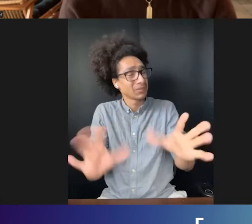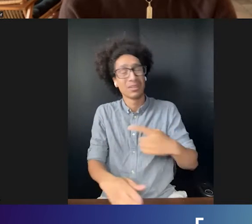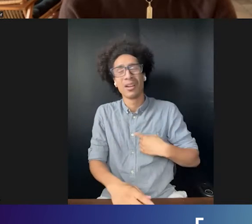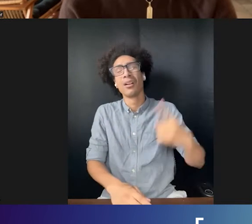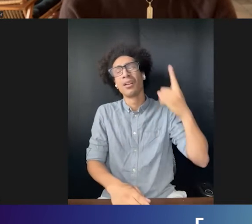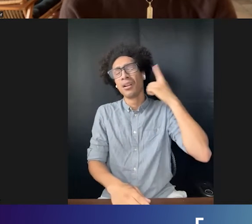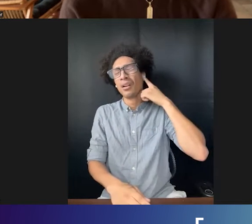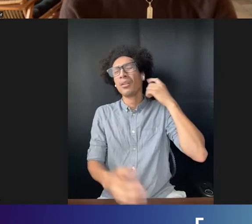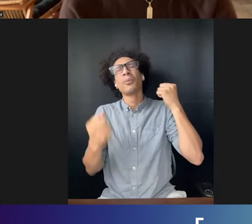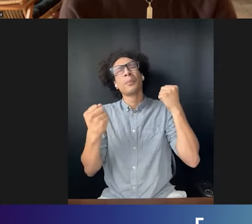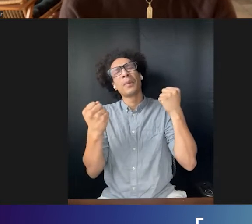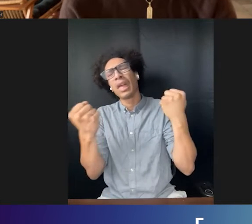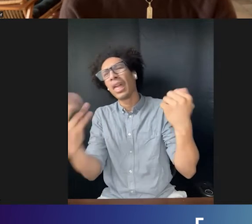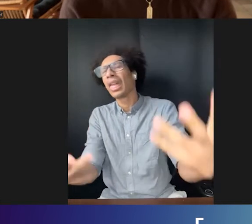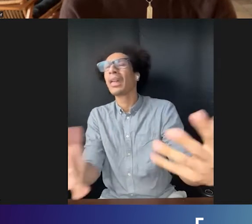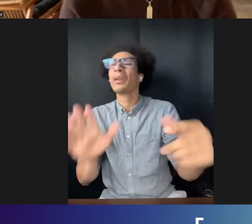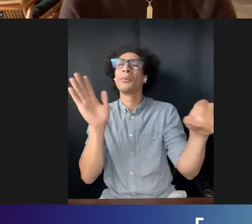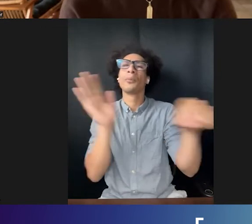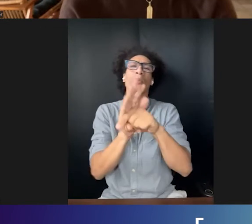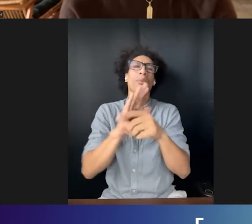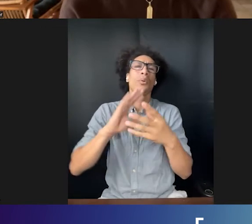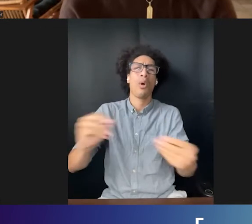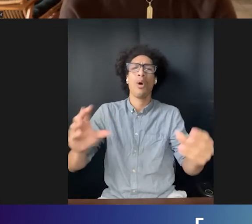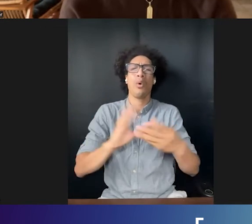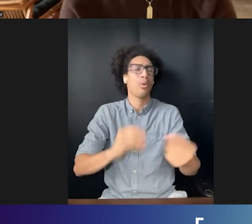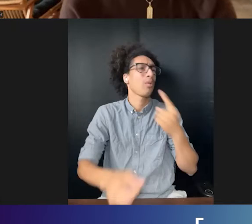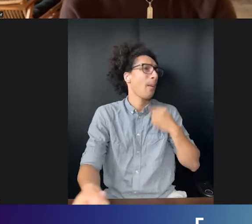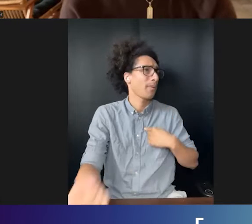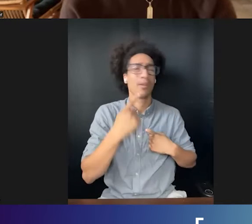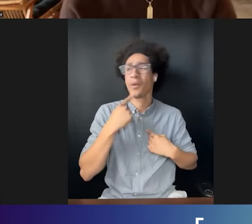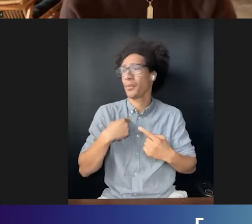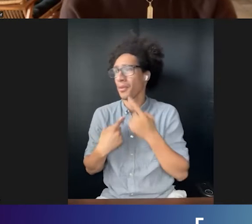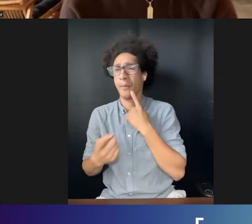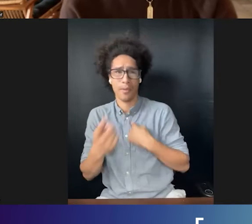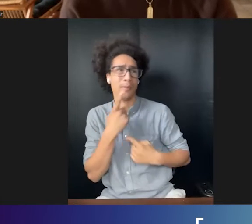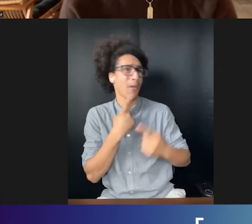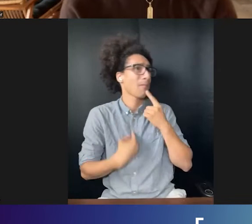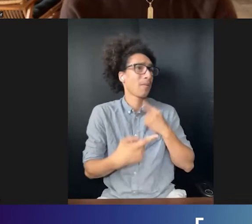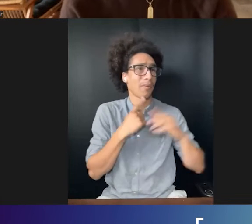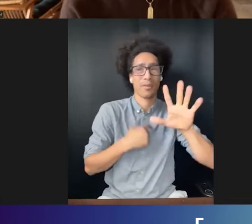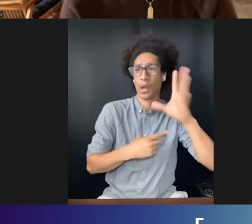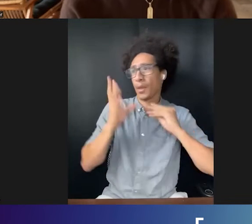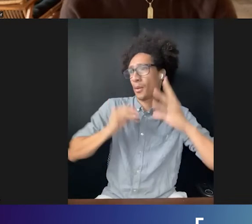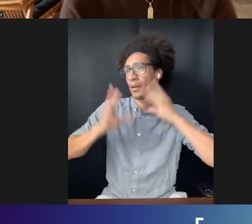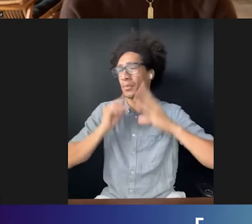colleagues and friends who have been trying out this kind of work for hire commissioned filmmaking process with the streamers.